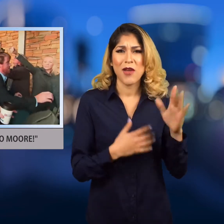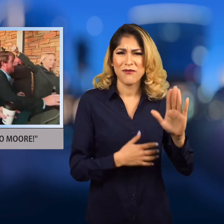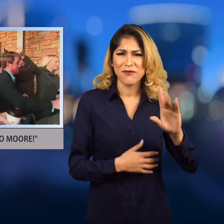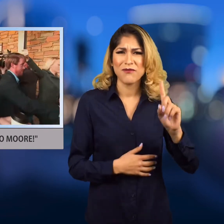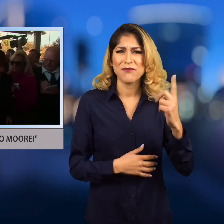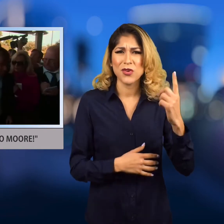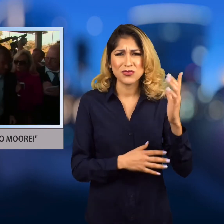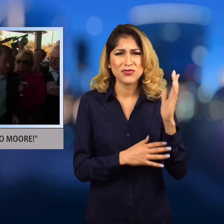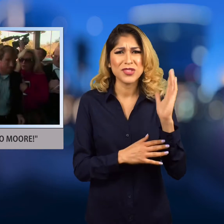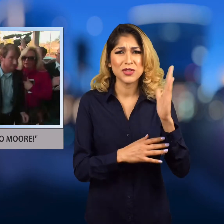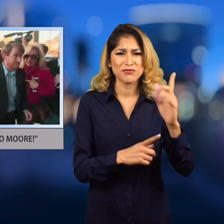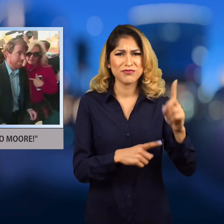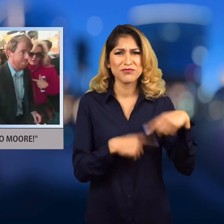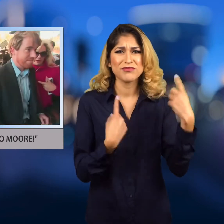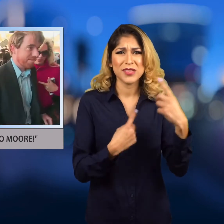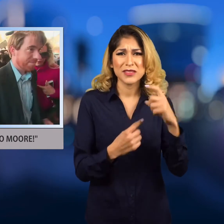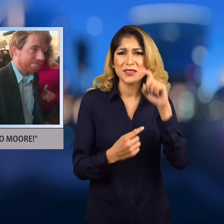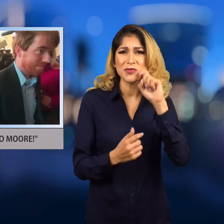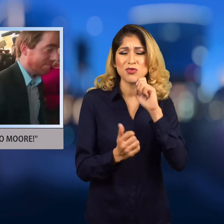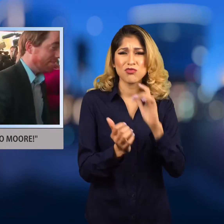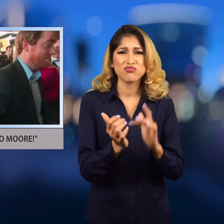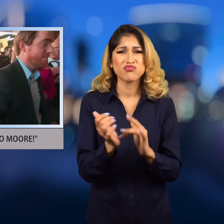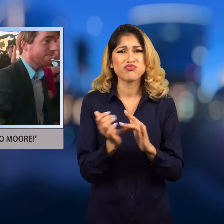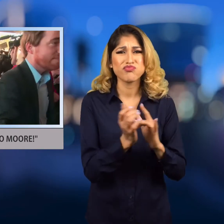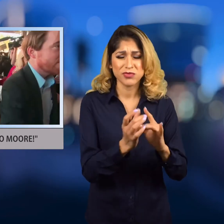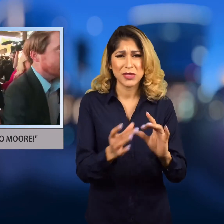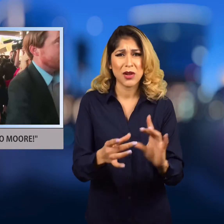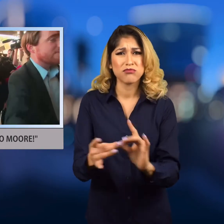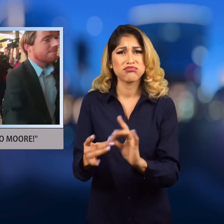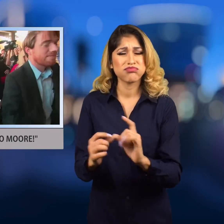It was his first public speaking event since the sexual abuse allegations.